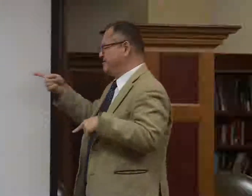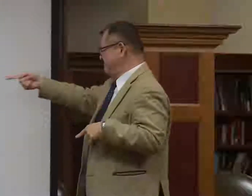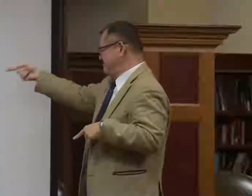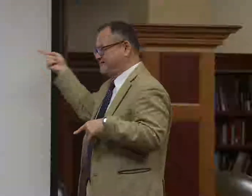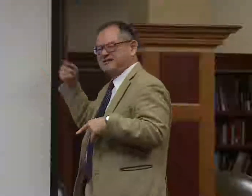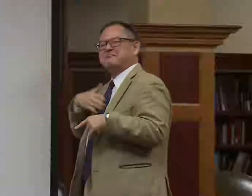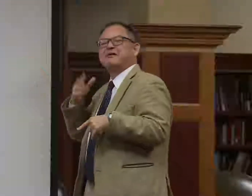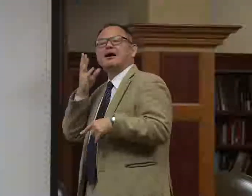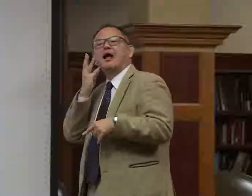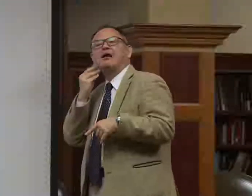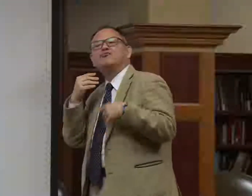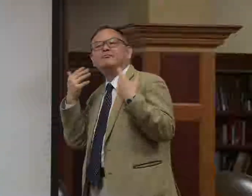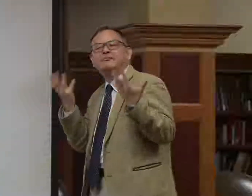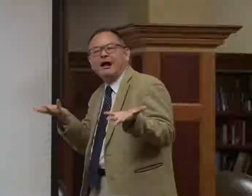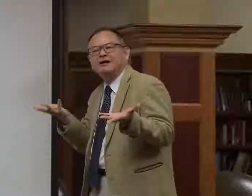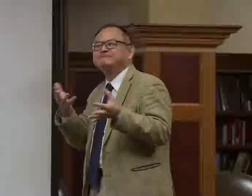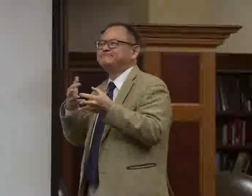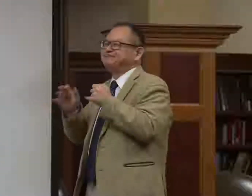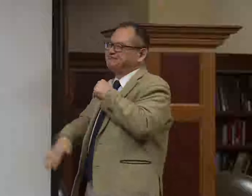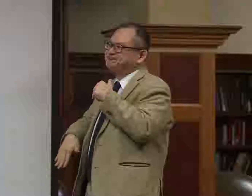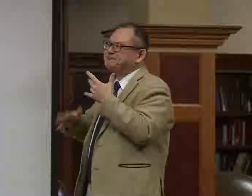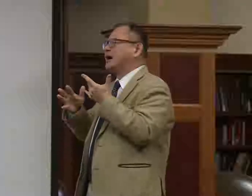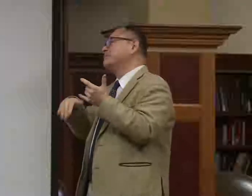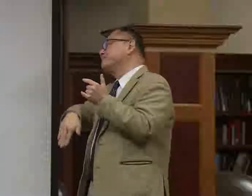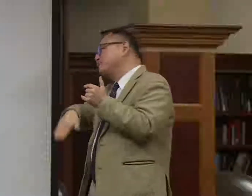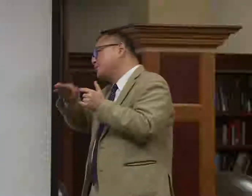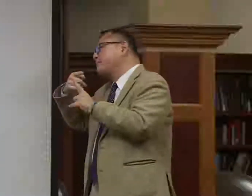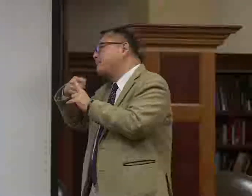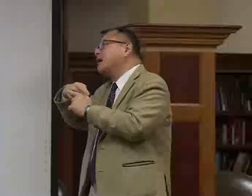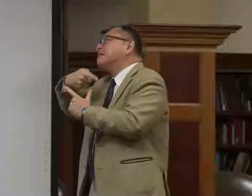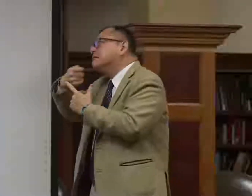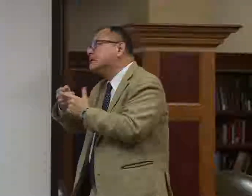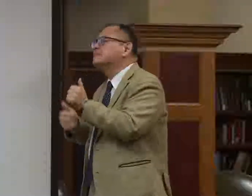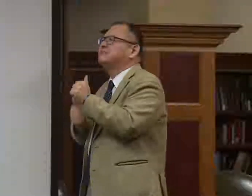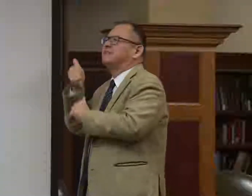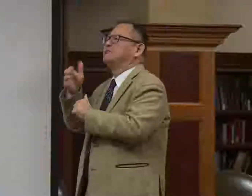They asked me to present about my experience...